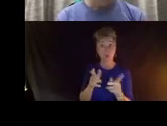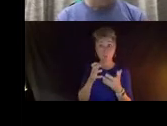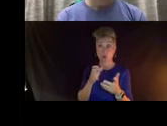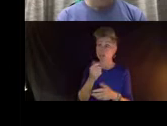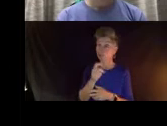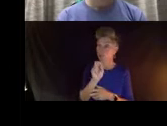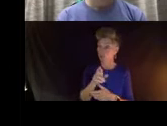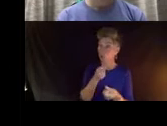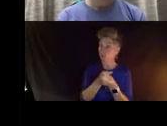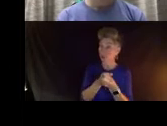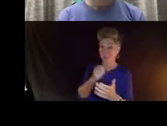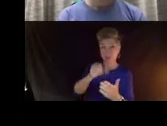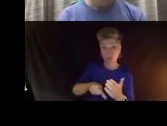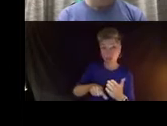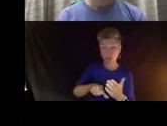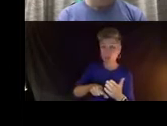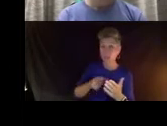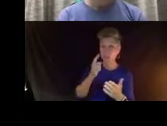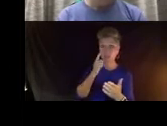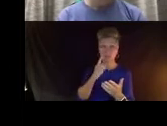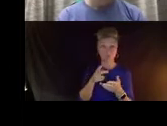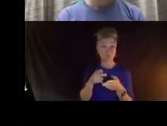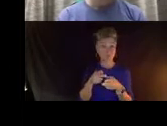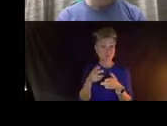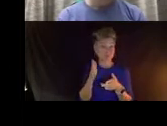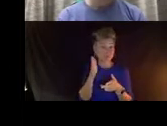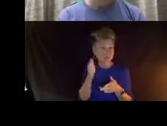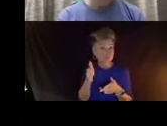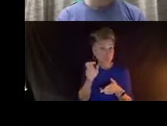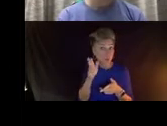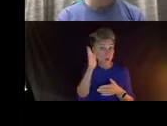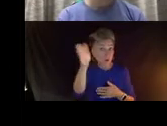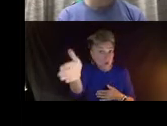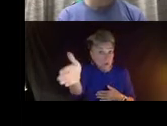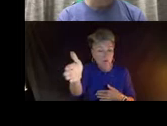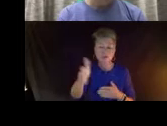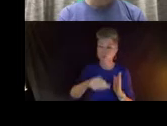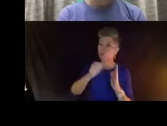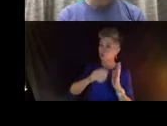either, in the short term or in the long term, this is something that your surgeon is gonna ask you to stop if you do smoke.